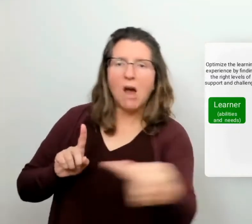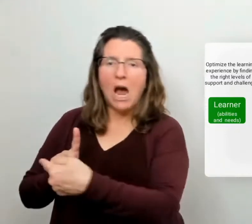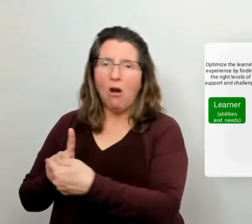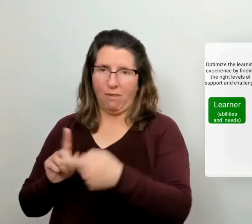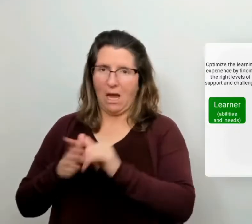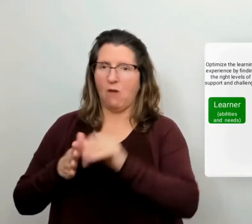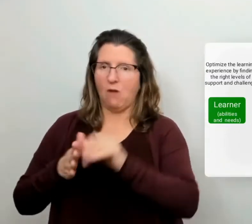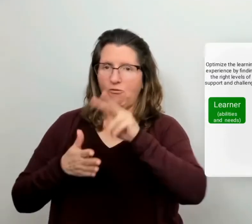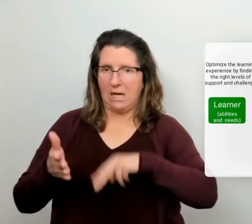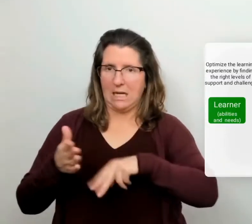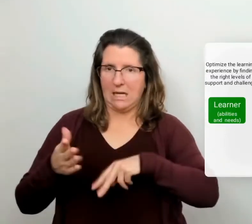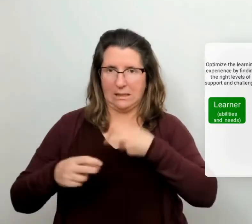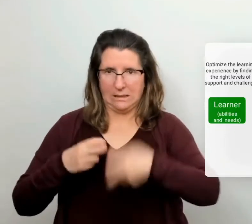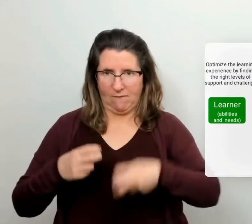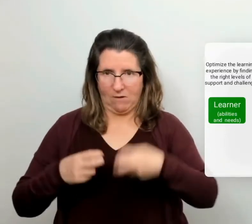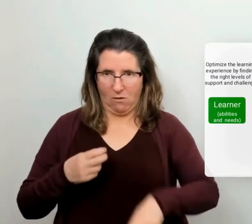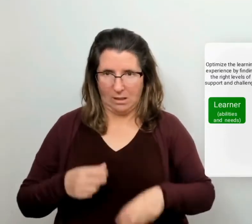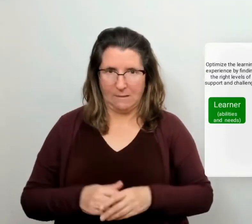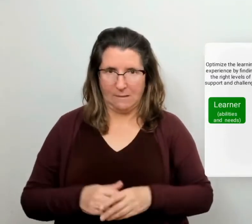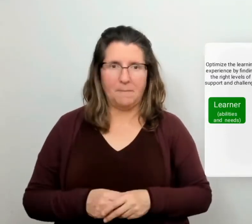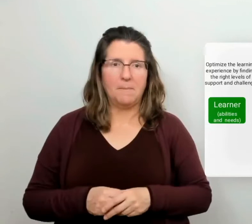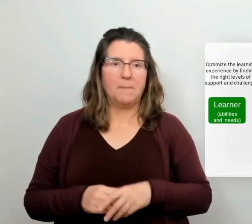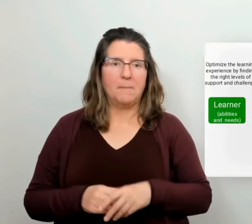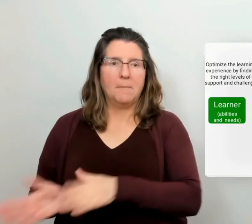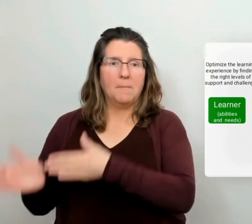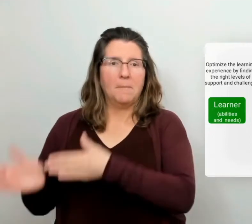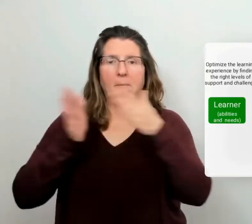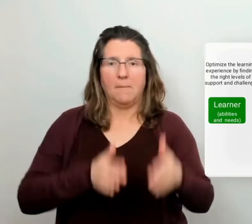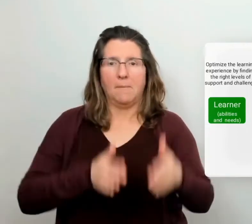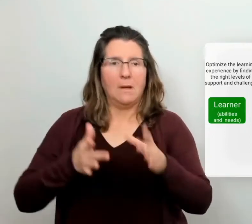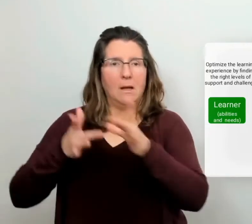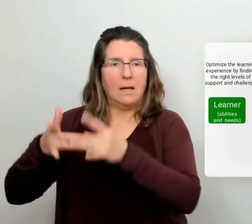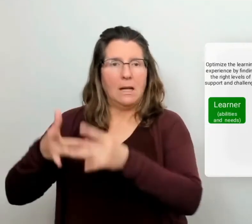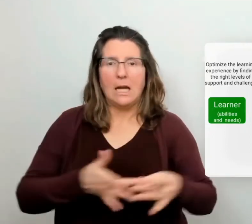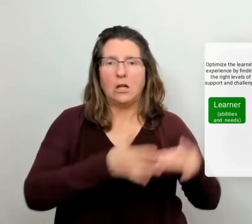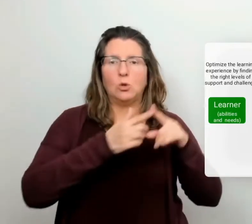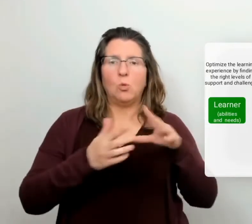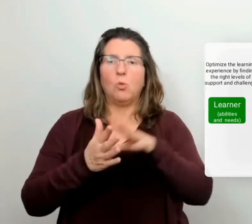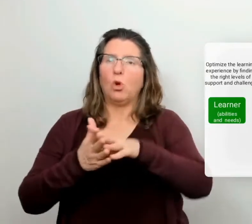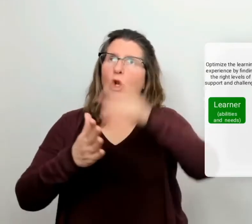You are looking for strategies to get them there, to get them around the reading difficulty.